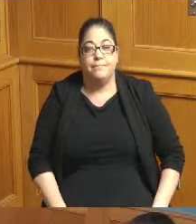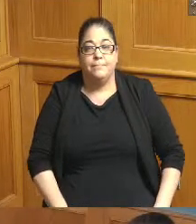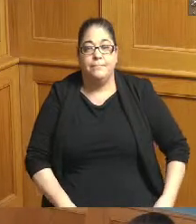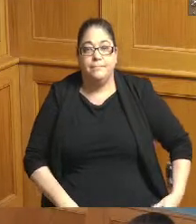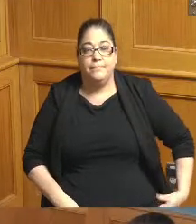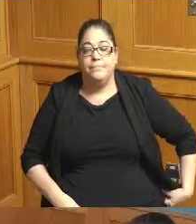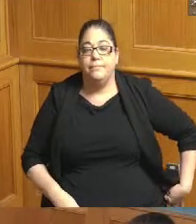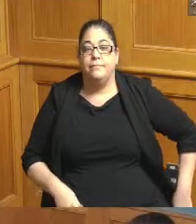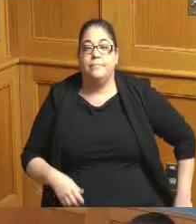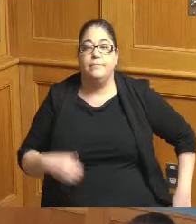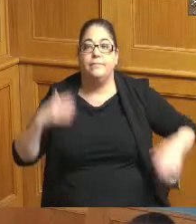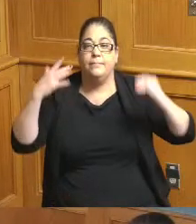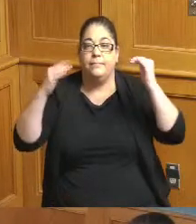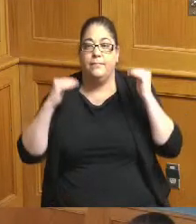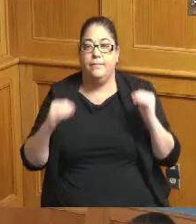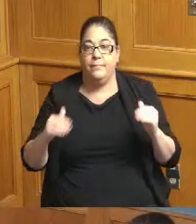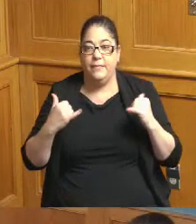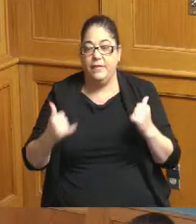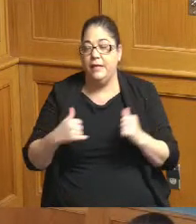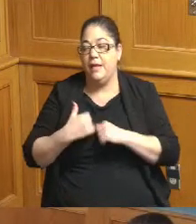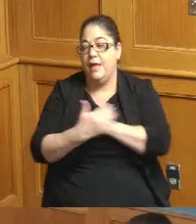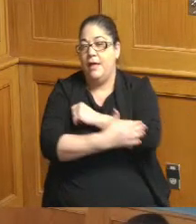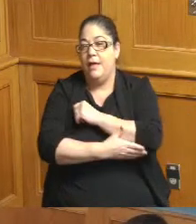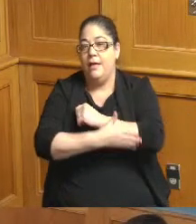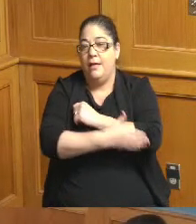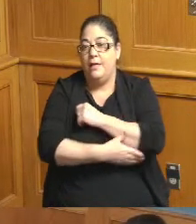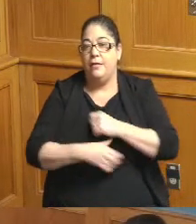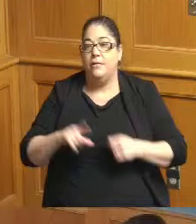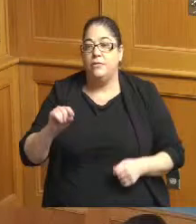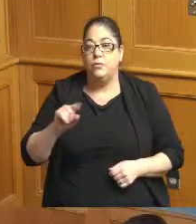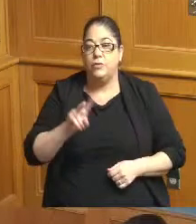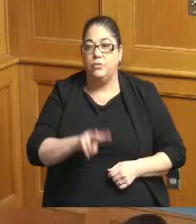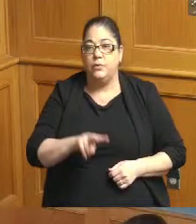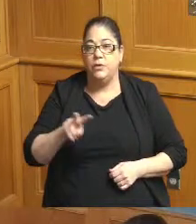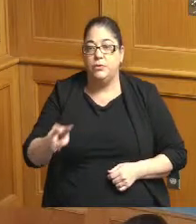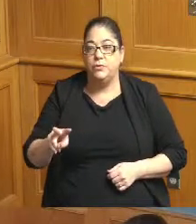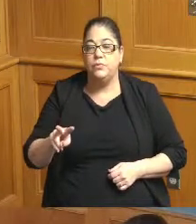so our next item on the agenda is how many county 2023 budget recommendations our County